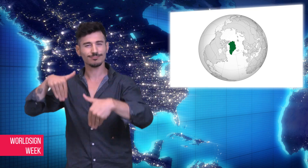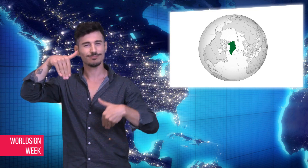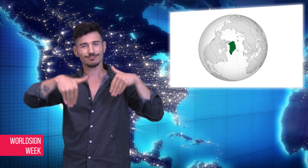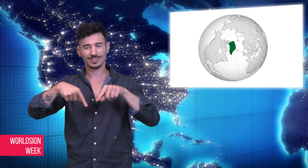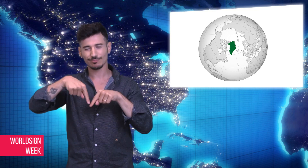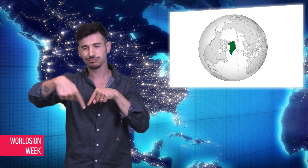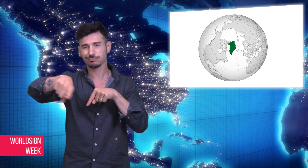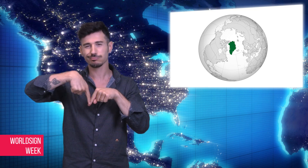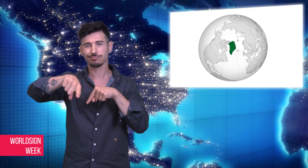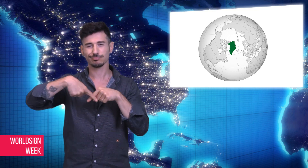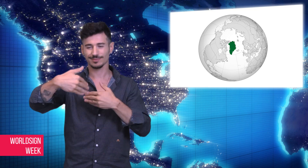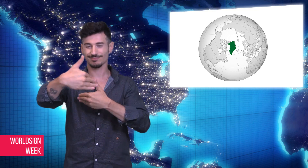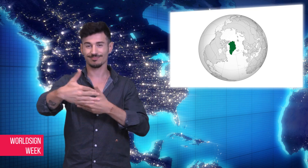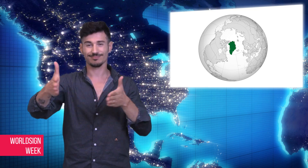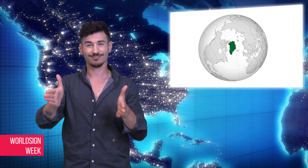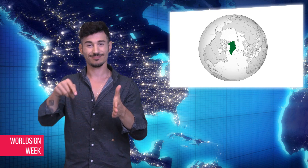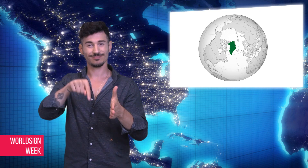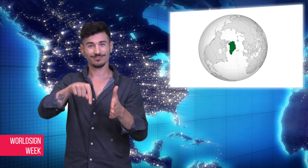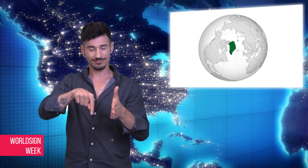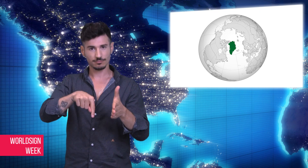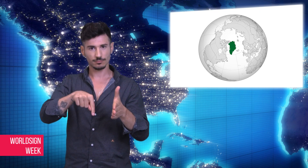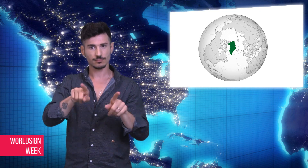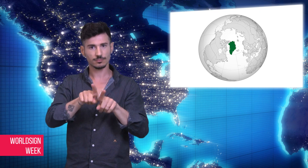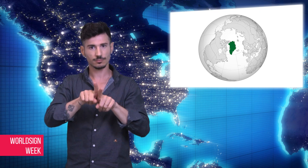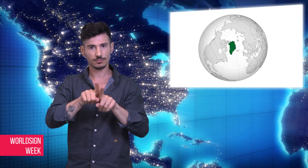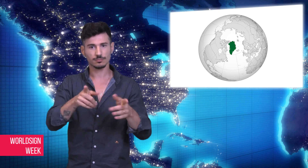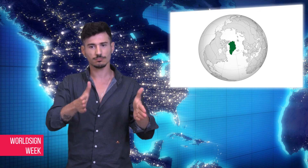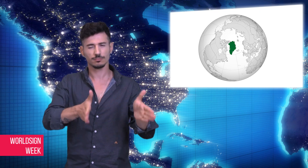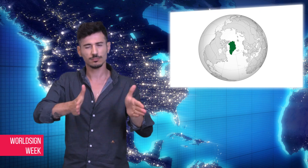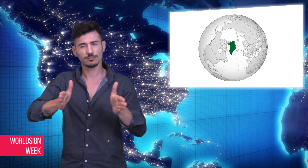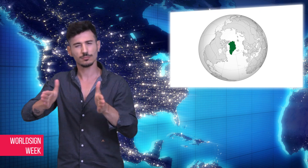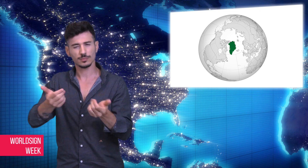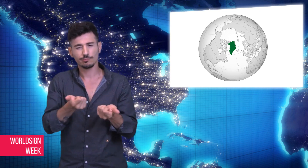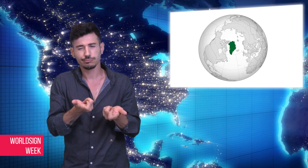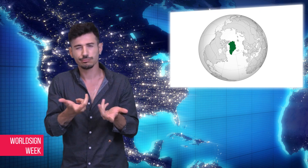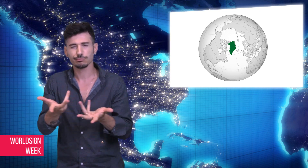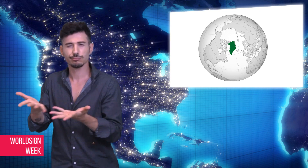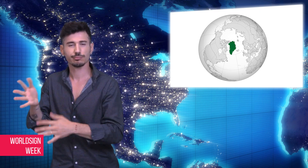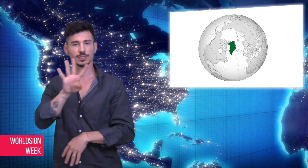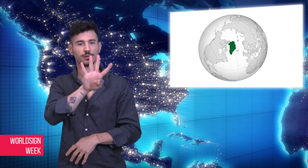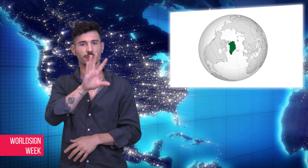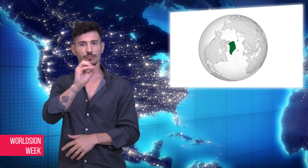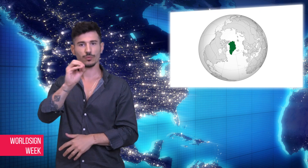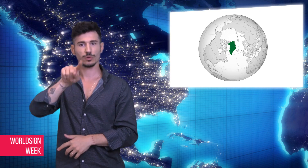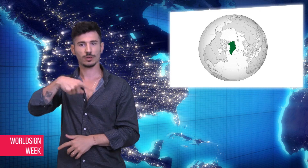That amount is equivalent to filling water in 400,000